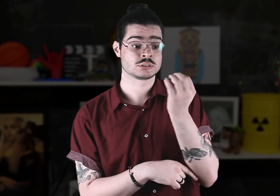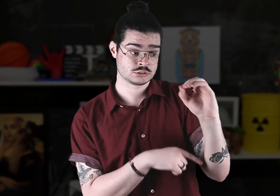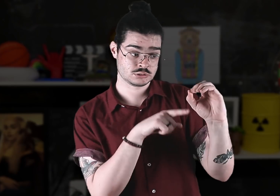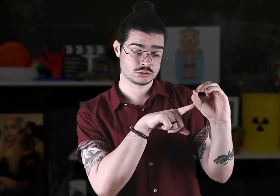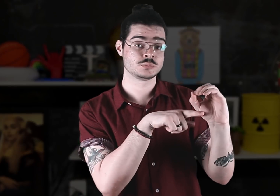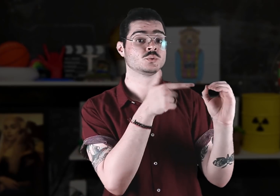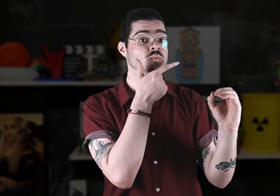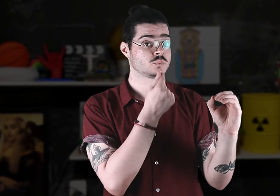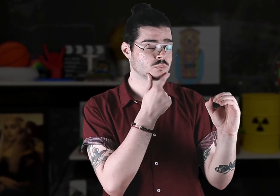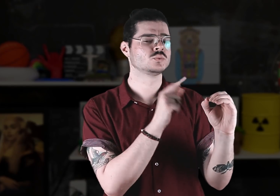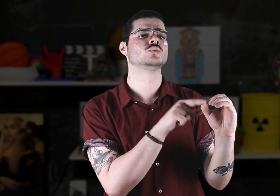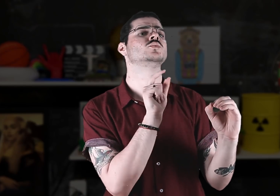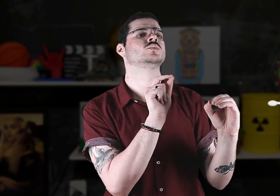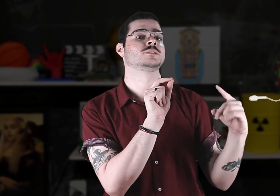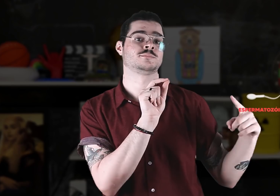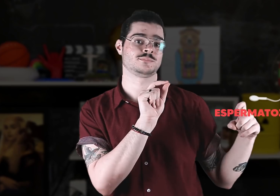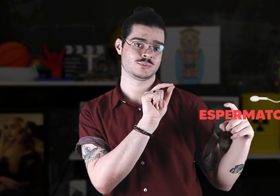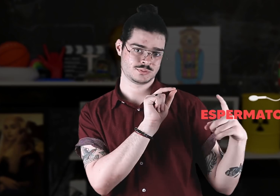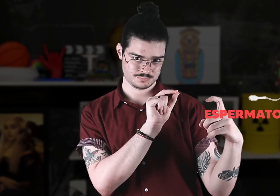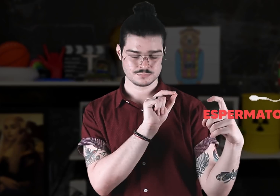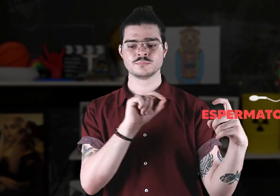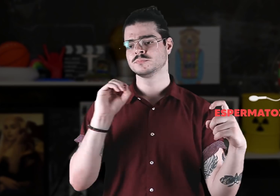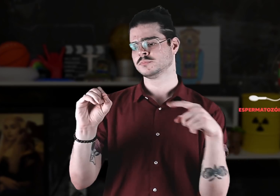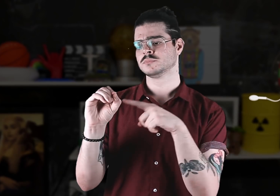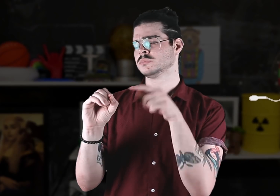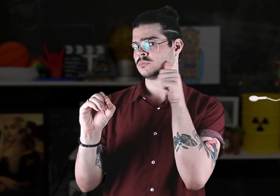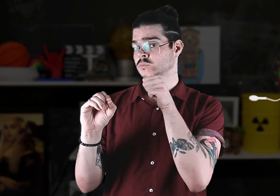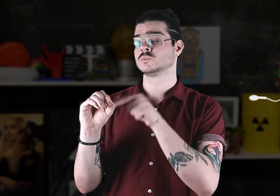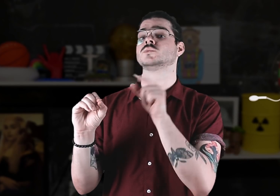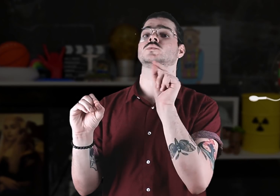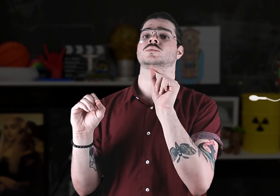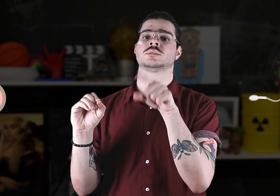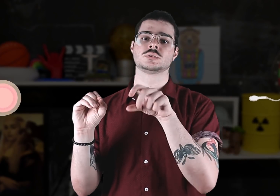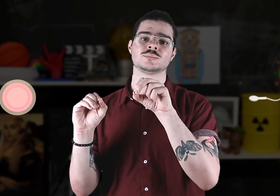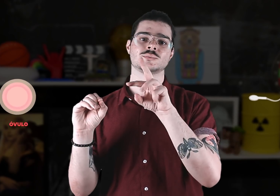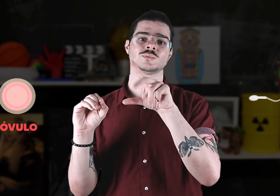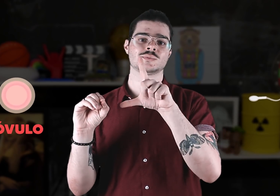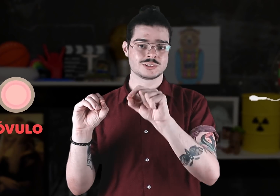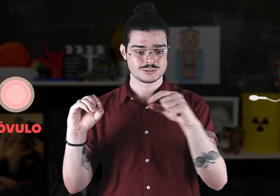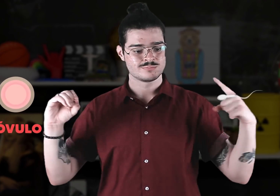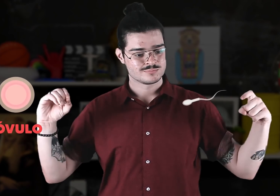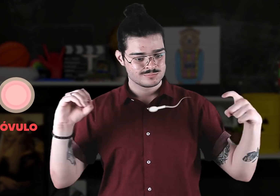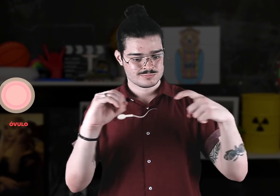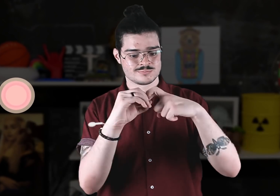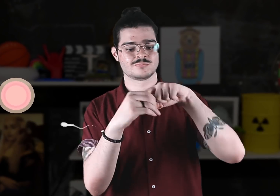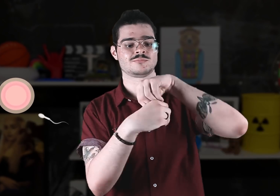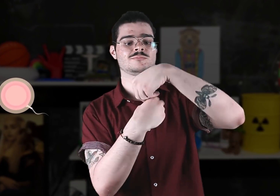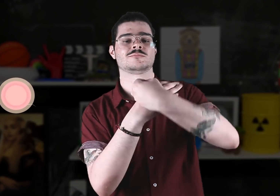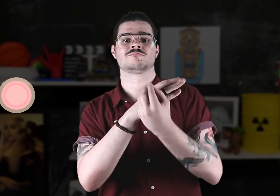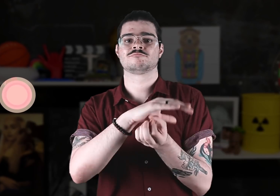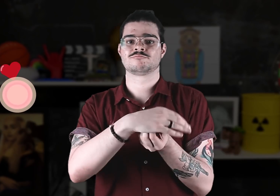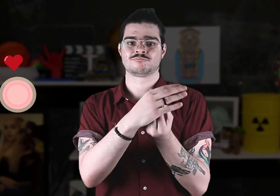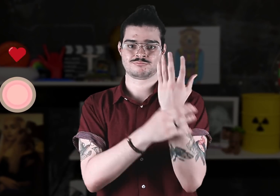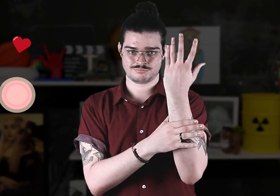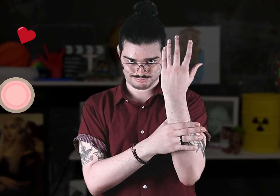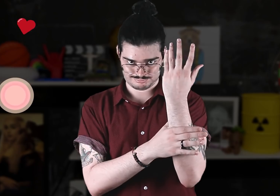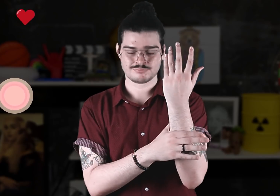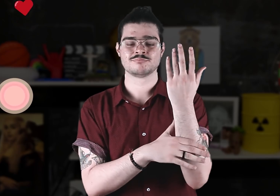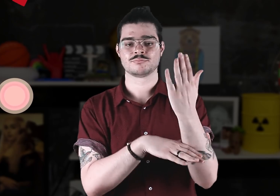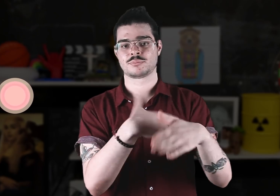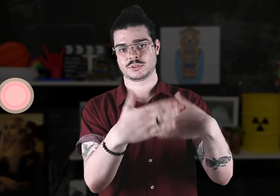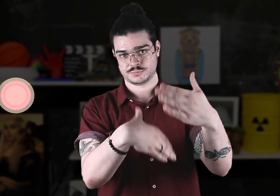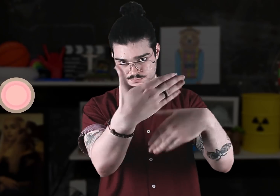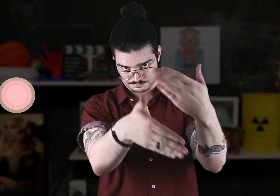sperm, it is the male and the egg, it is the female, who gives birth.